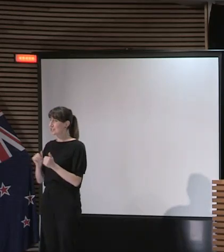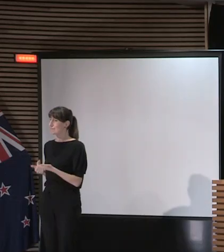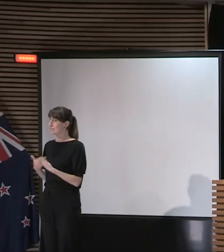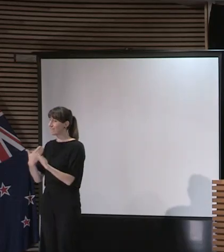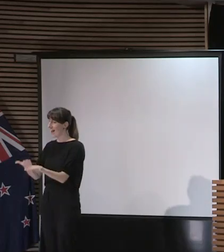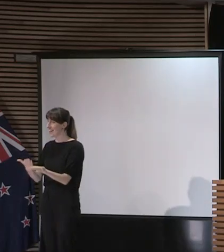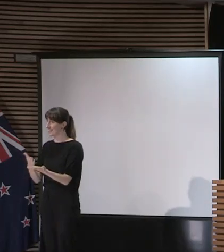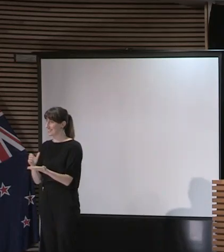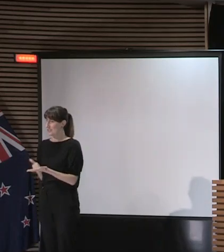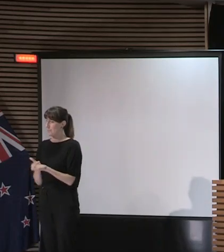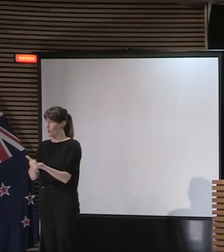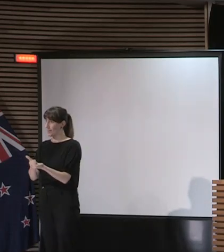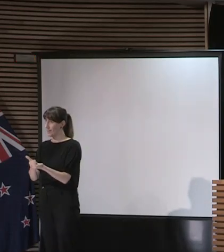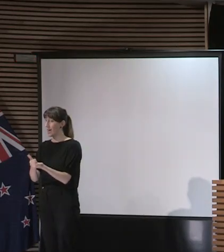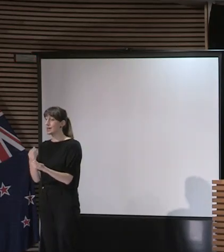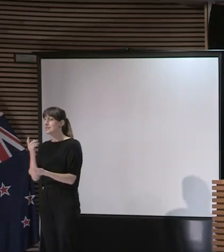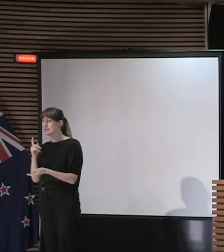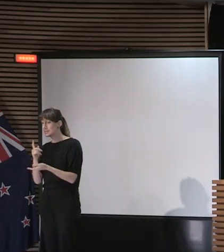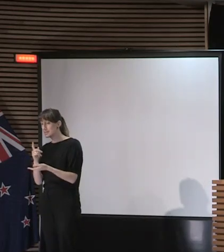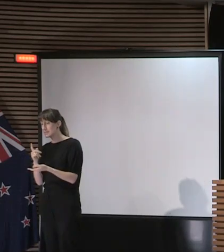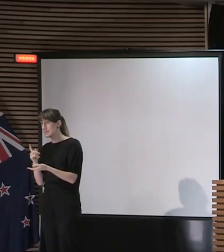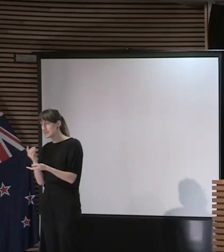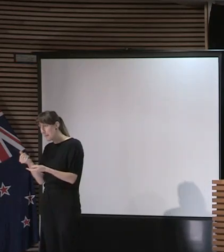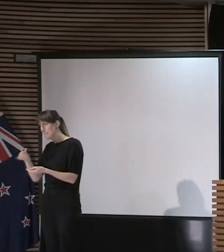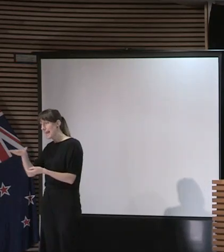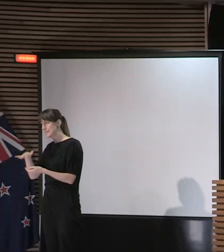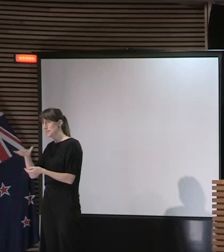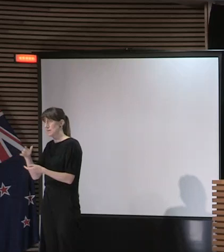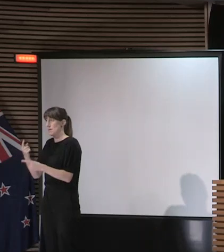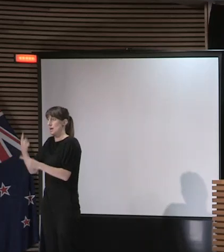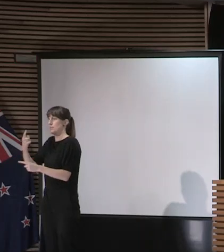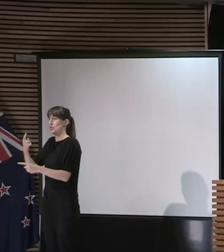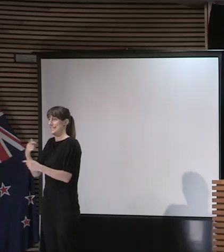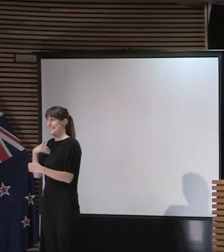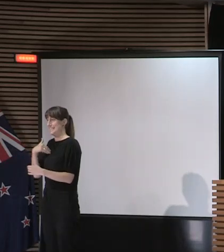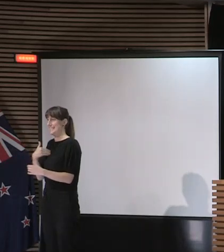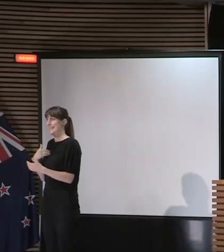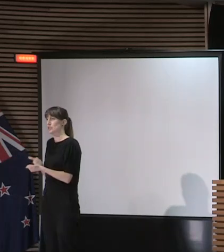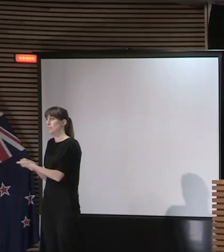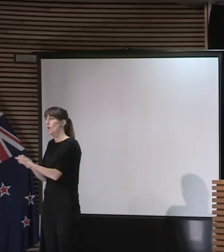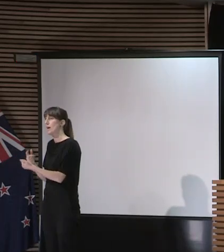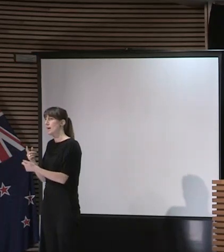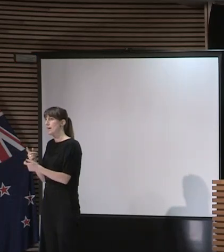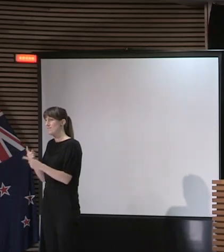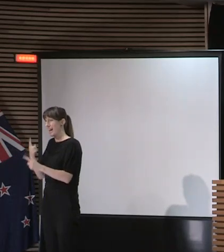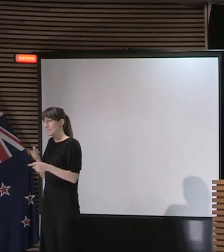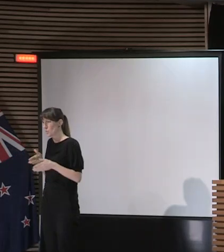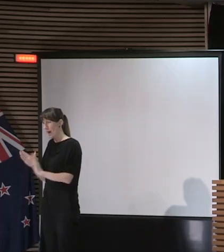support is already there, Bernard, so we made sure that because someone that's in need